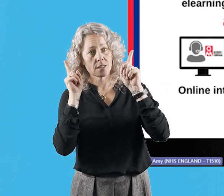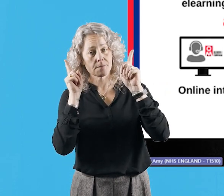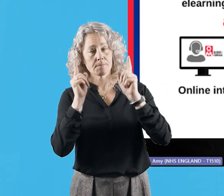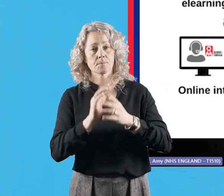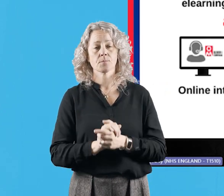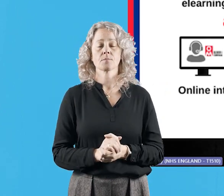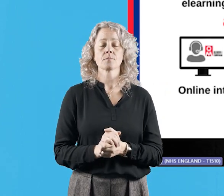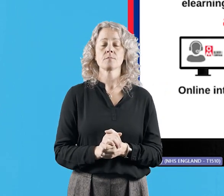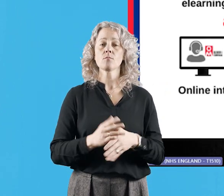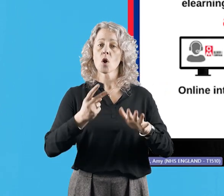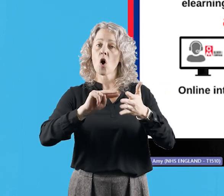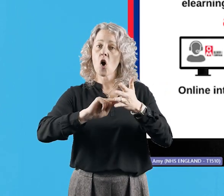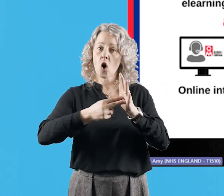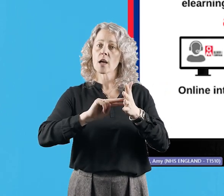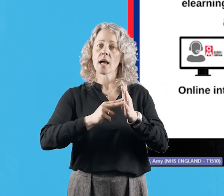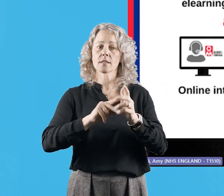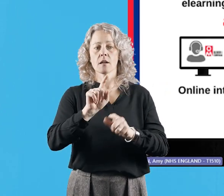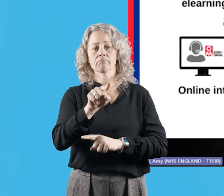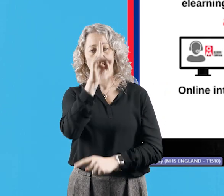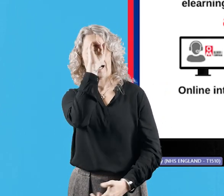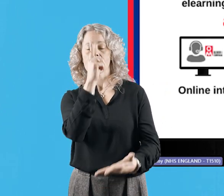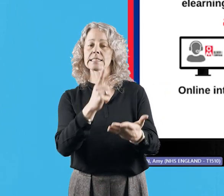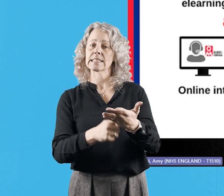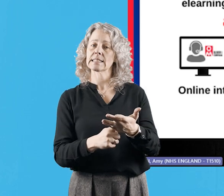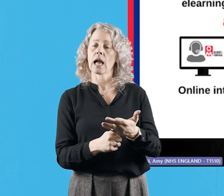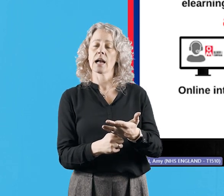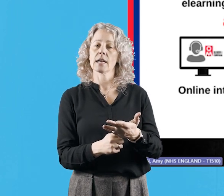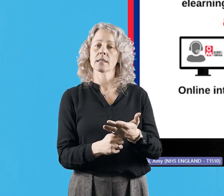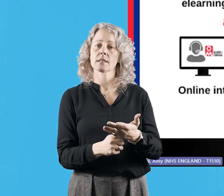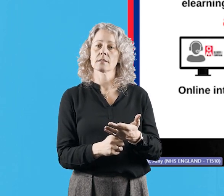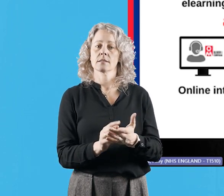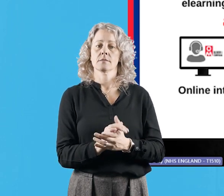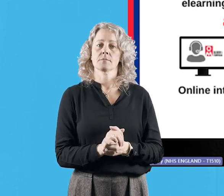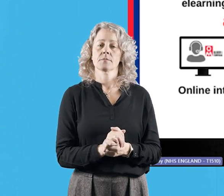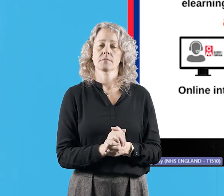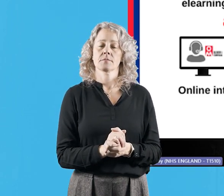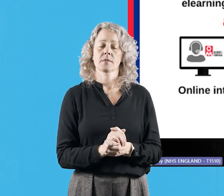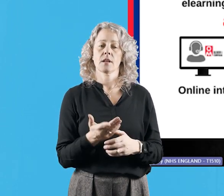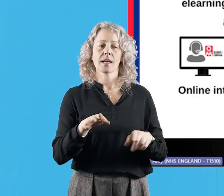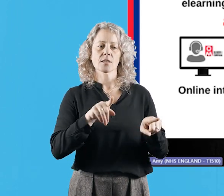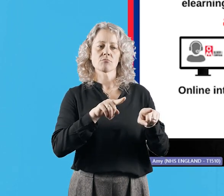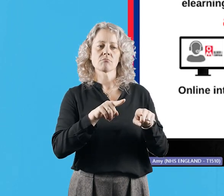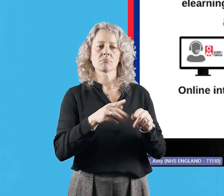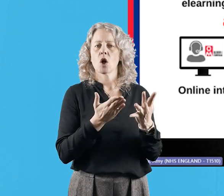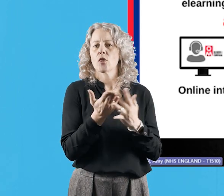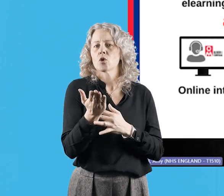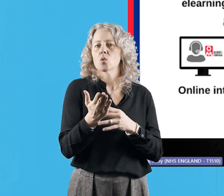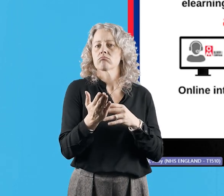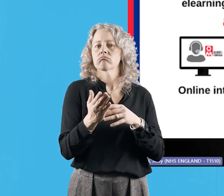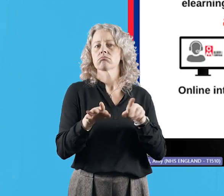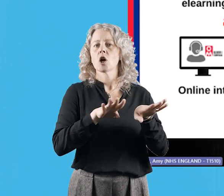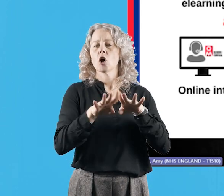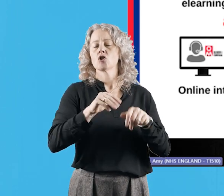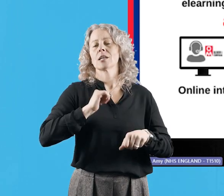responsibility is the employers. The responsibility is the organisation to determine through something like a